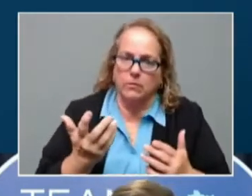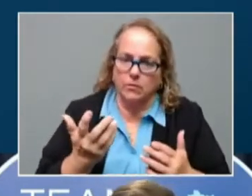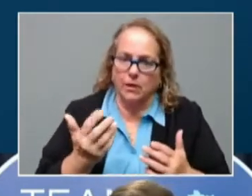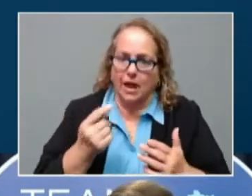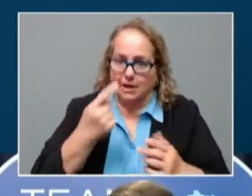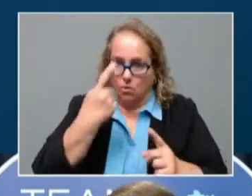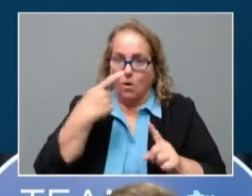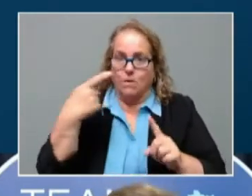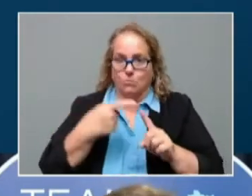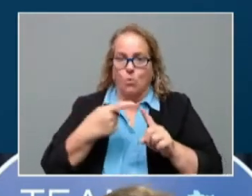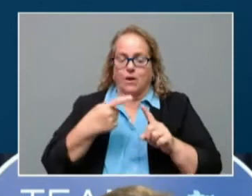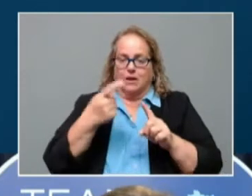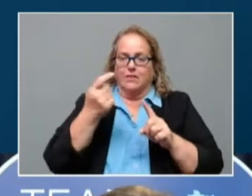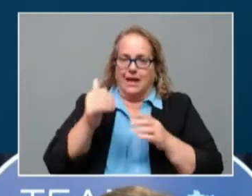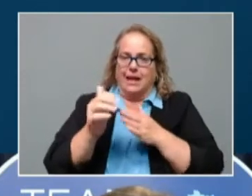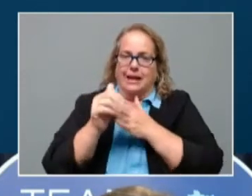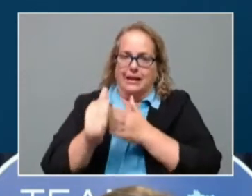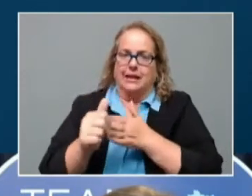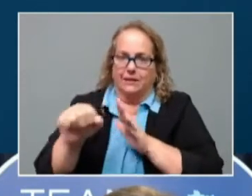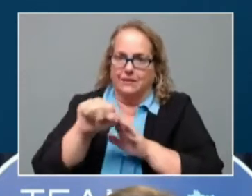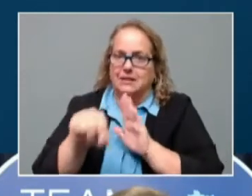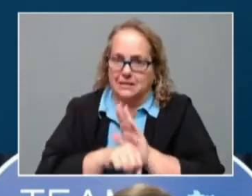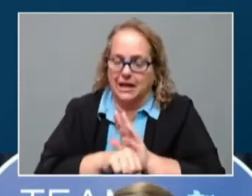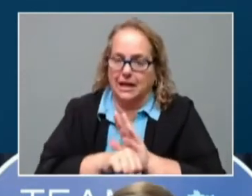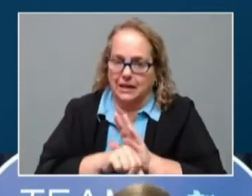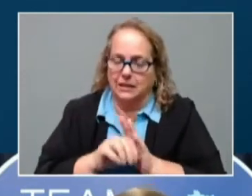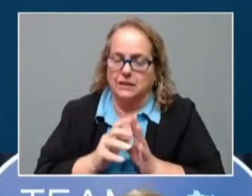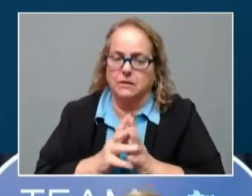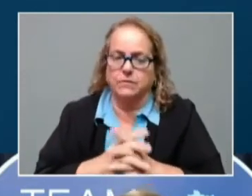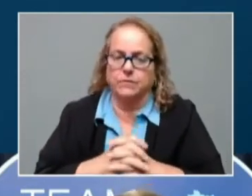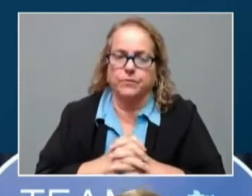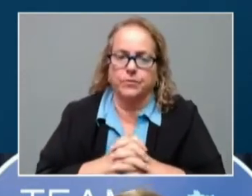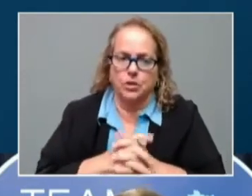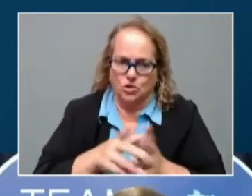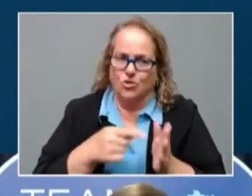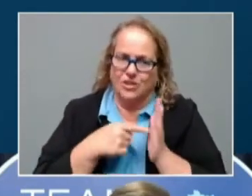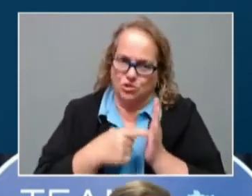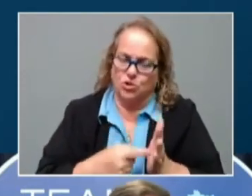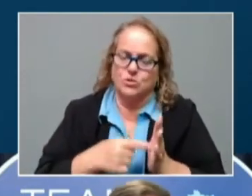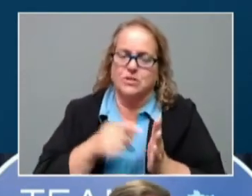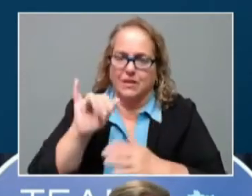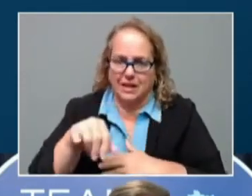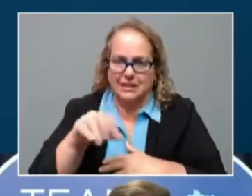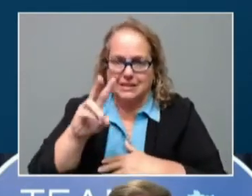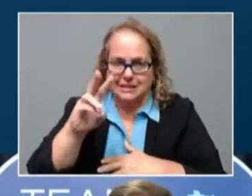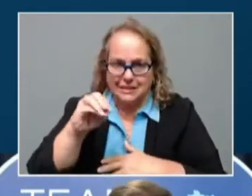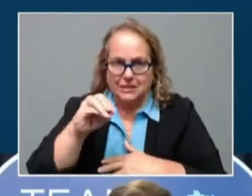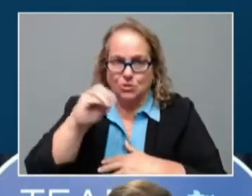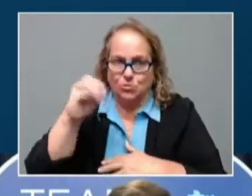state at different times. Um but this shows you that 60 is not enough. I